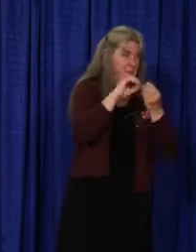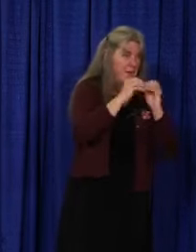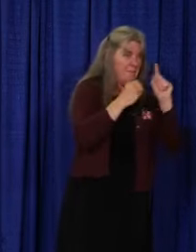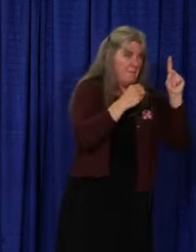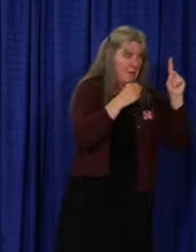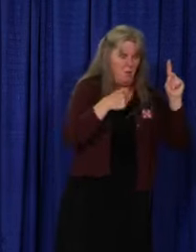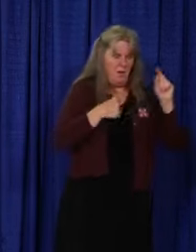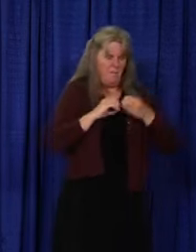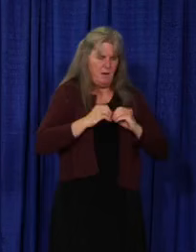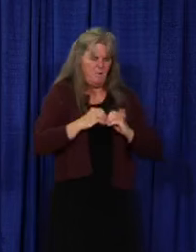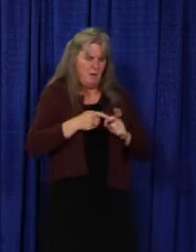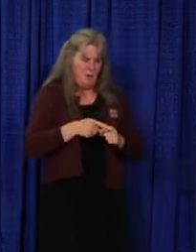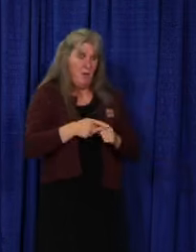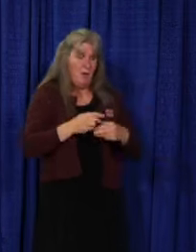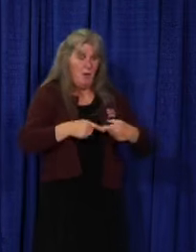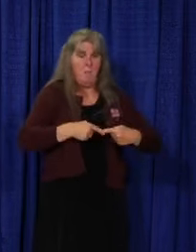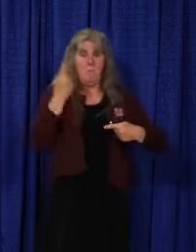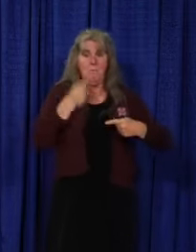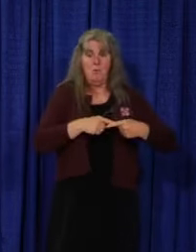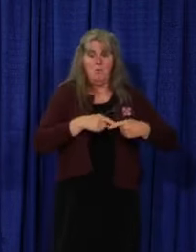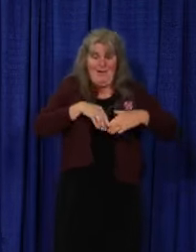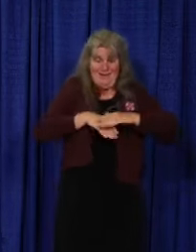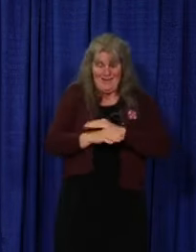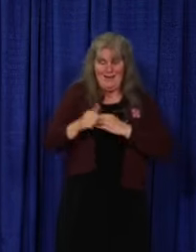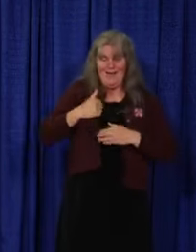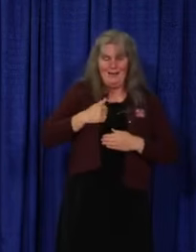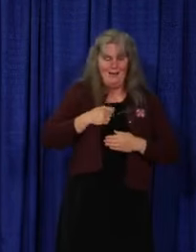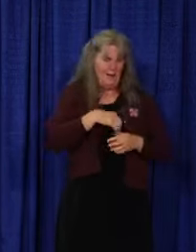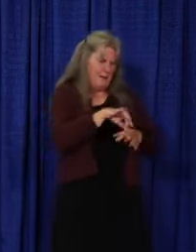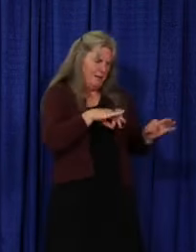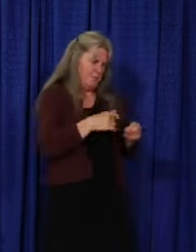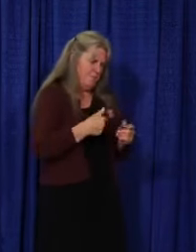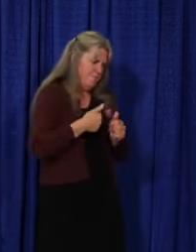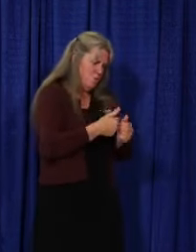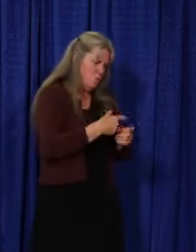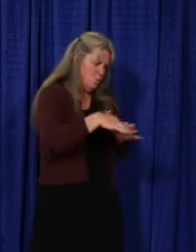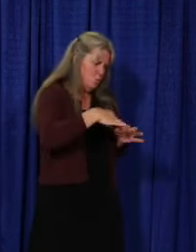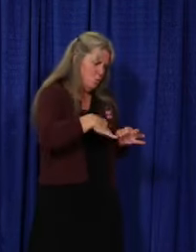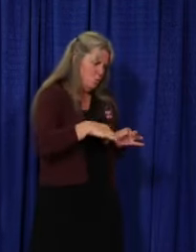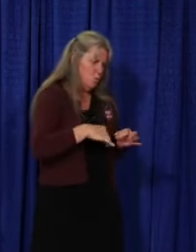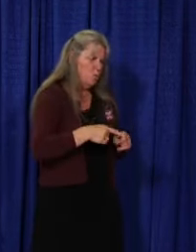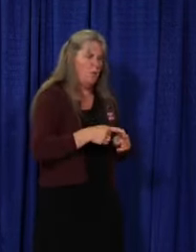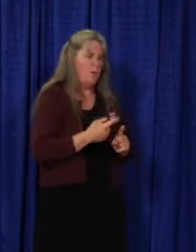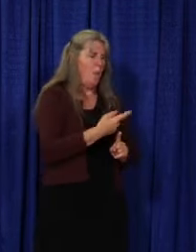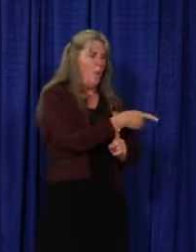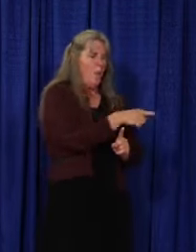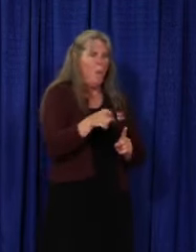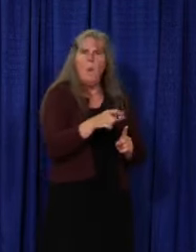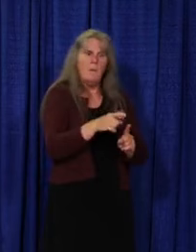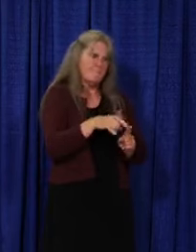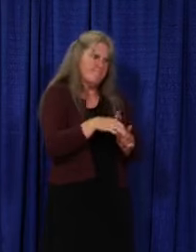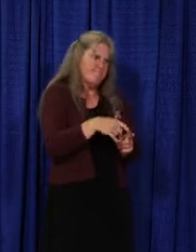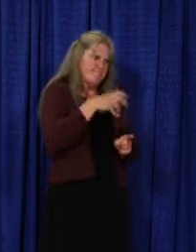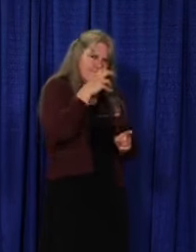sure they at the border know what the rules and the jurisdictions that people transit through is extremely important.